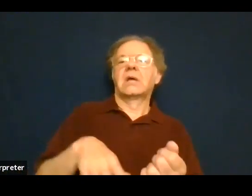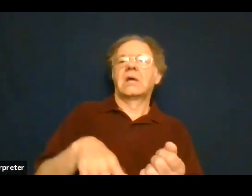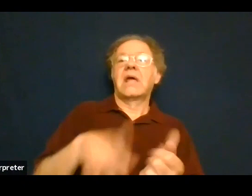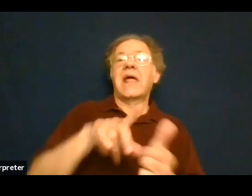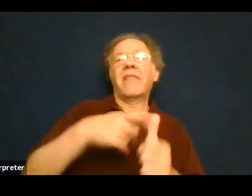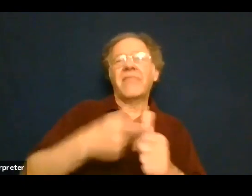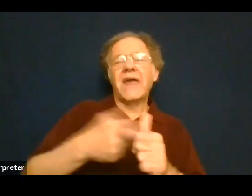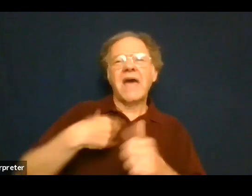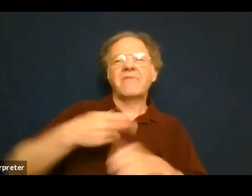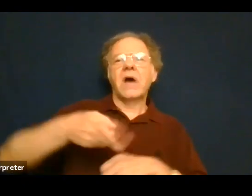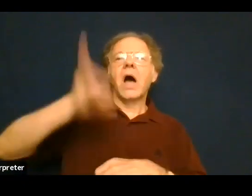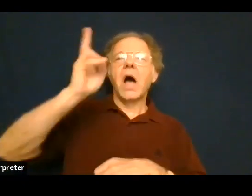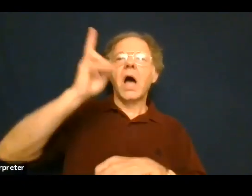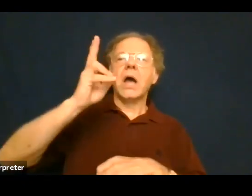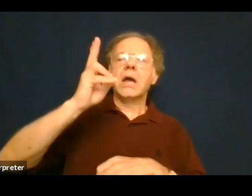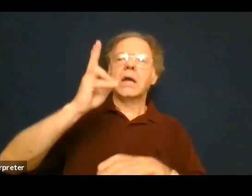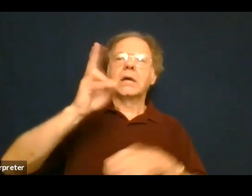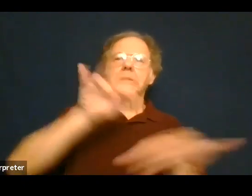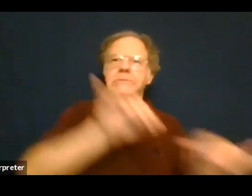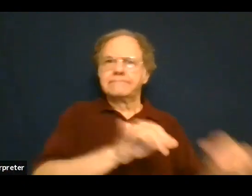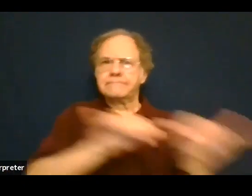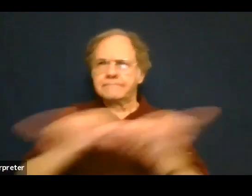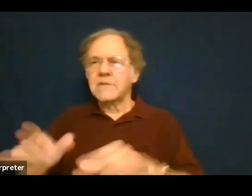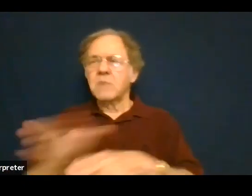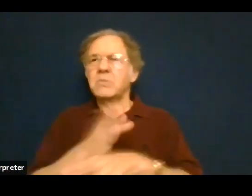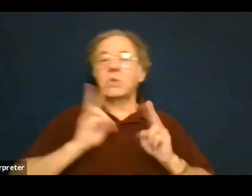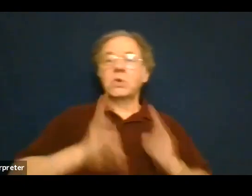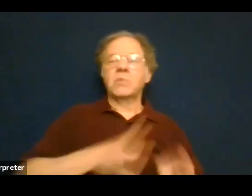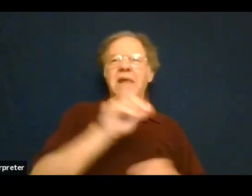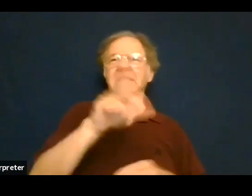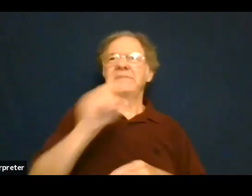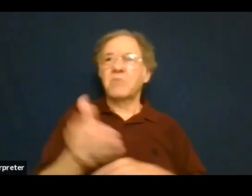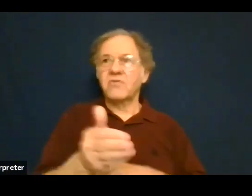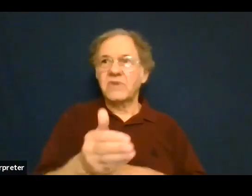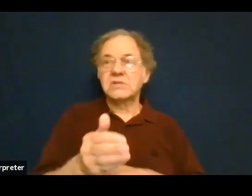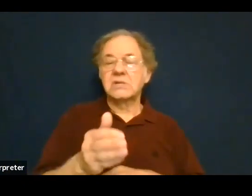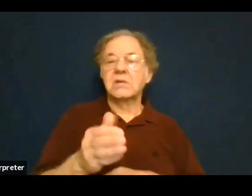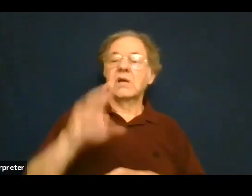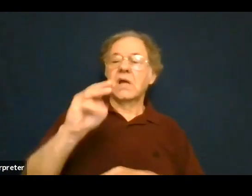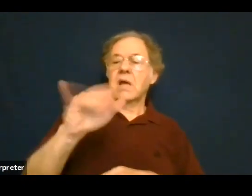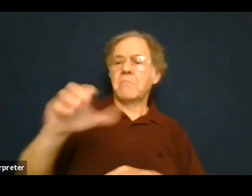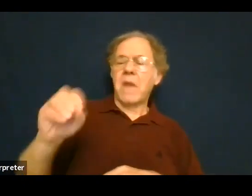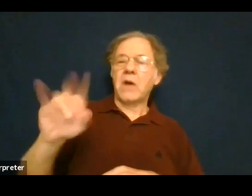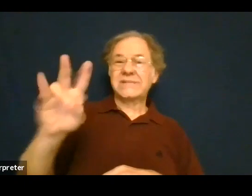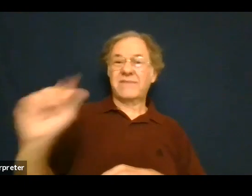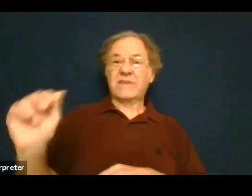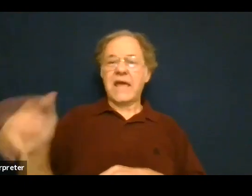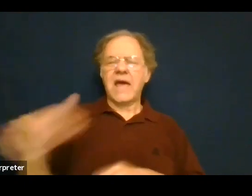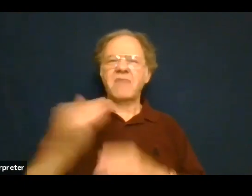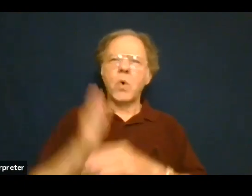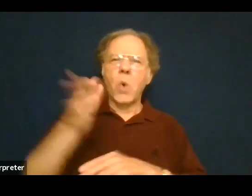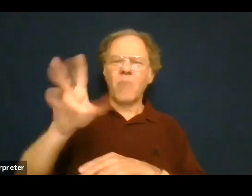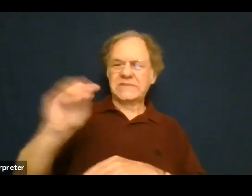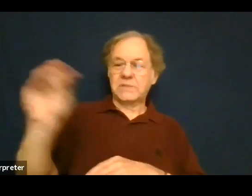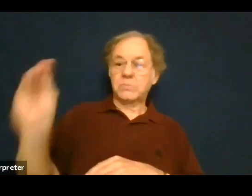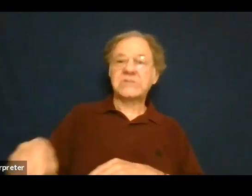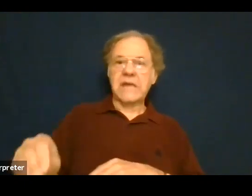between humans and zebrafish. In, particularly, myosin 7A, there's over 70% conservation between the human gene